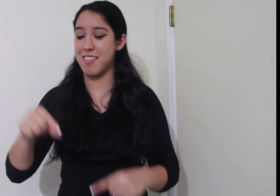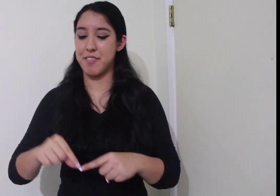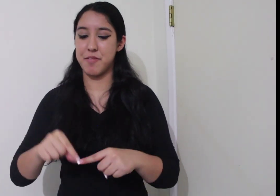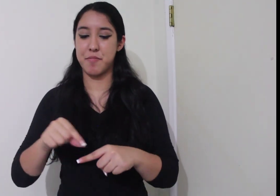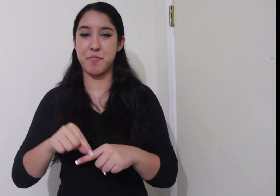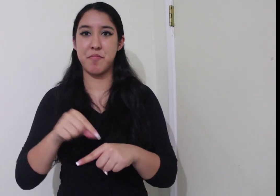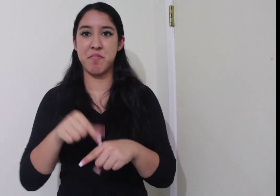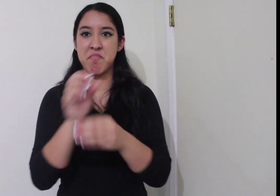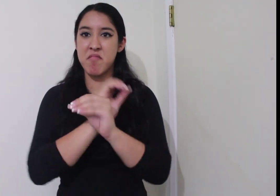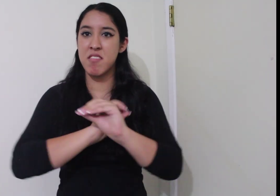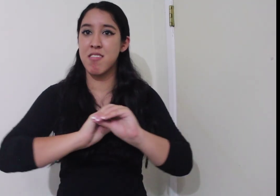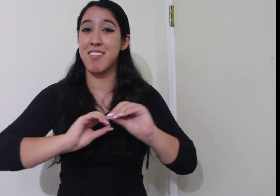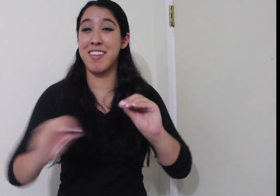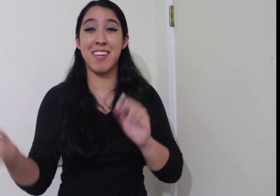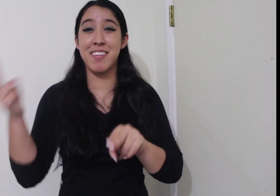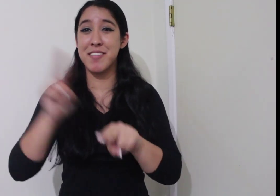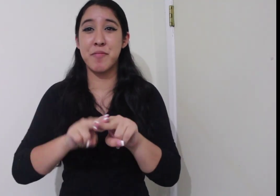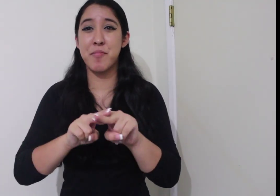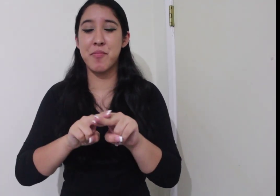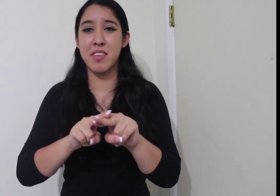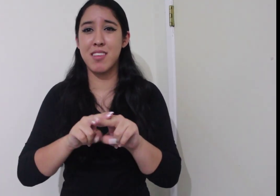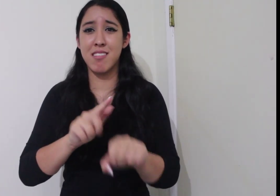ten syllables, and nothing more than that.